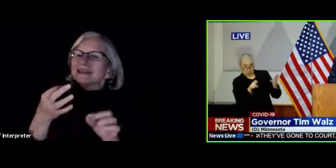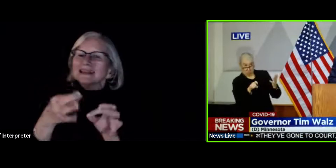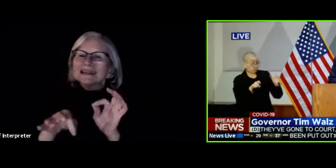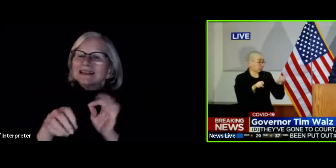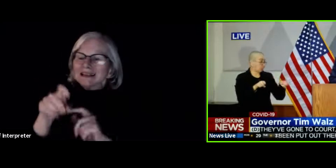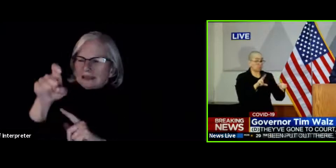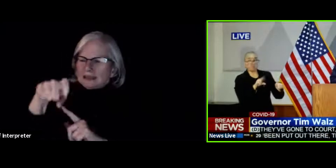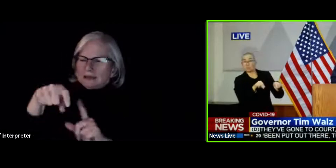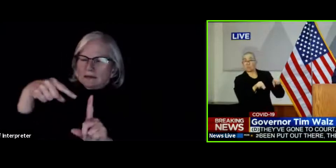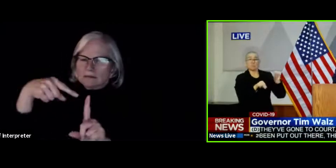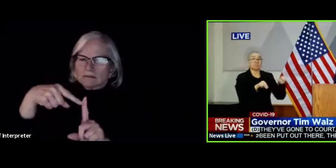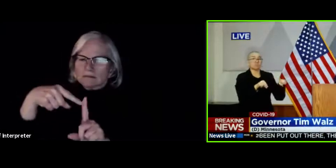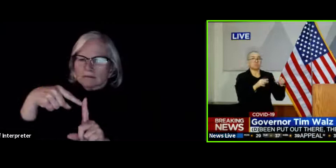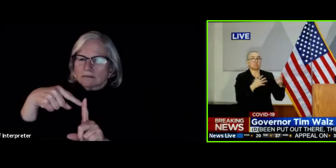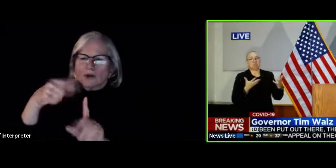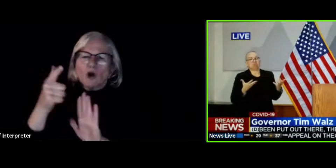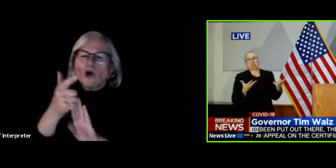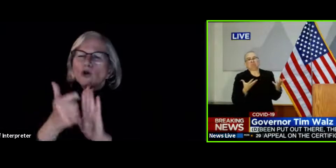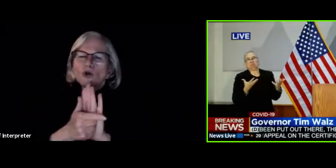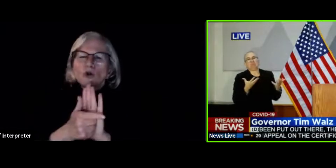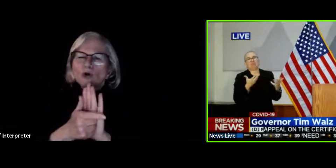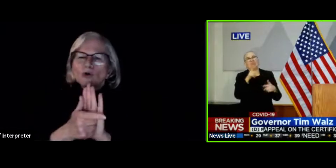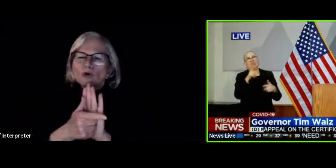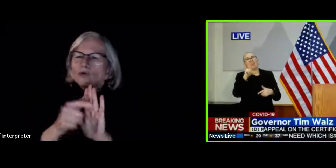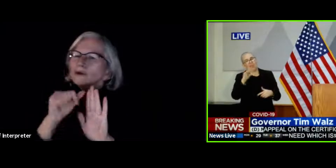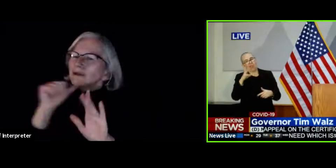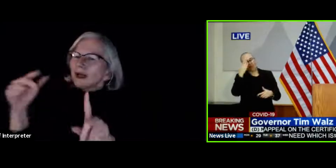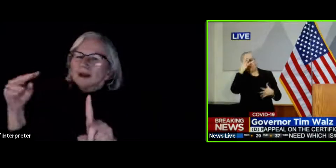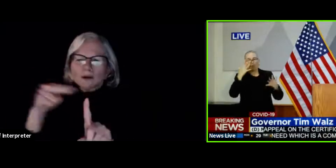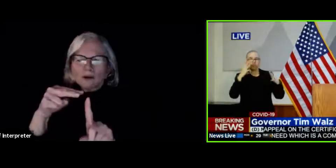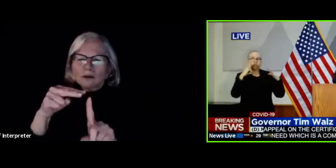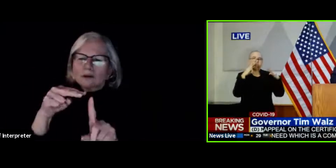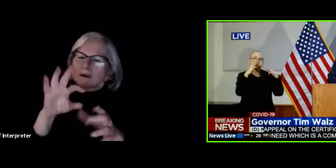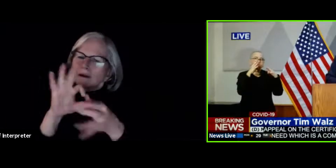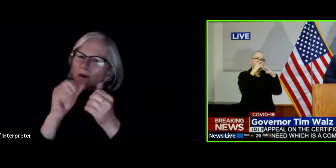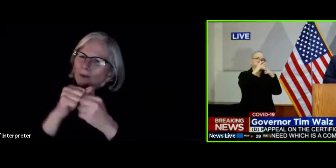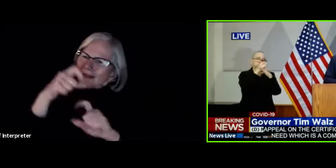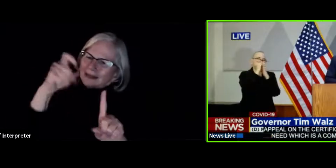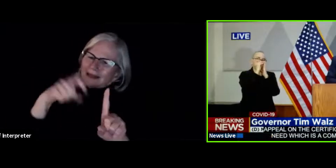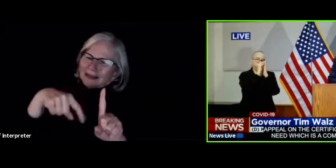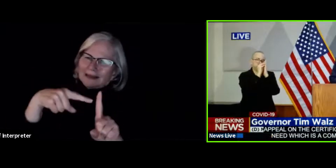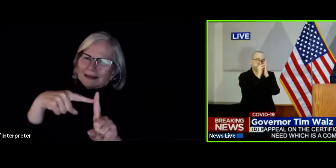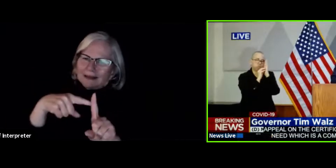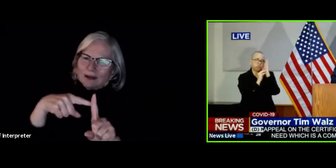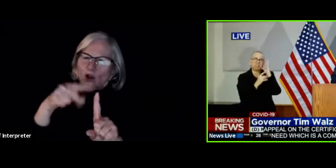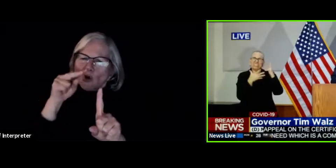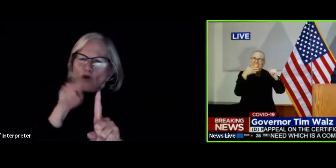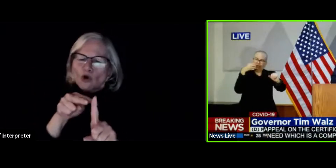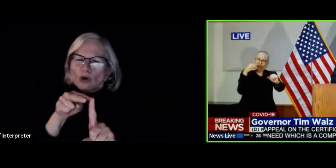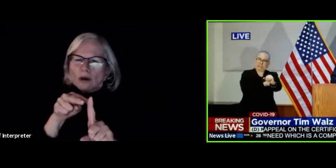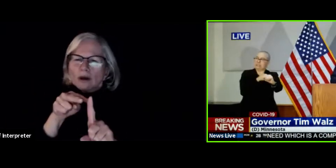READS THAT WAY BECAUSE IT APPLIES MORE TO POWER GENERATING PLANTS THAN A PIPELINE. WITH THAT BEING SAID, I